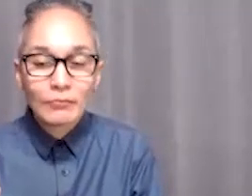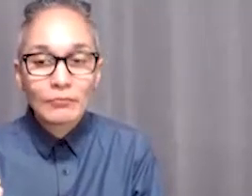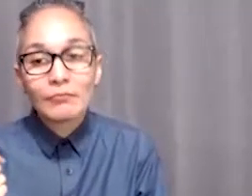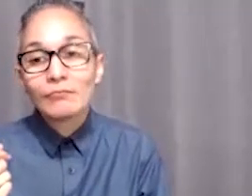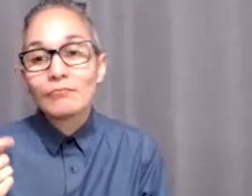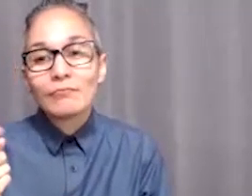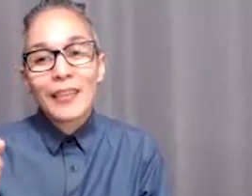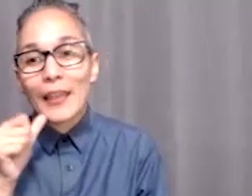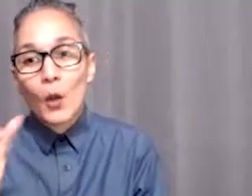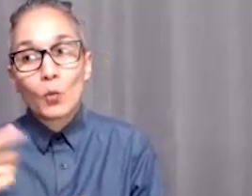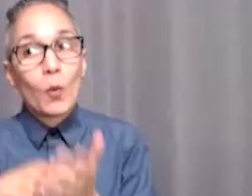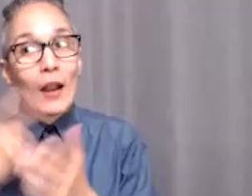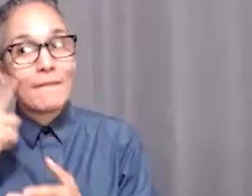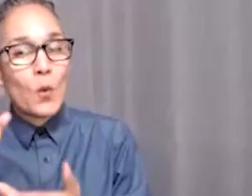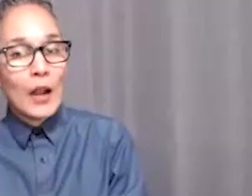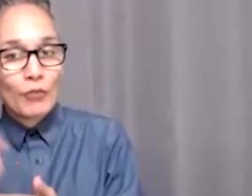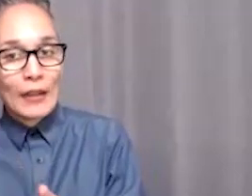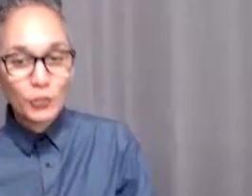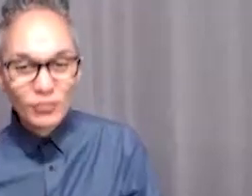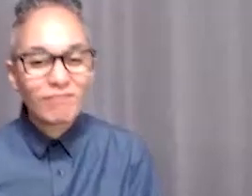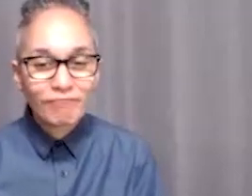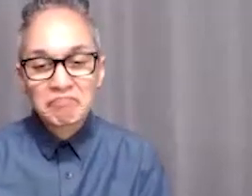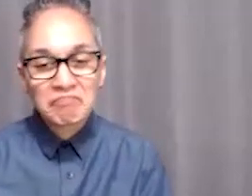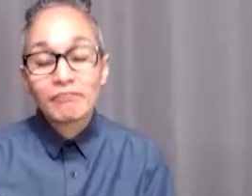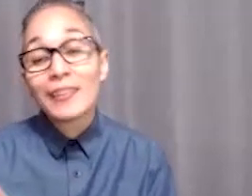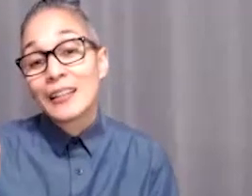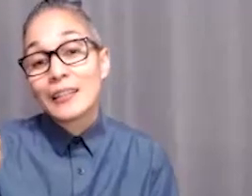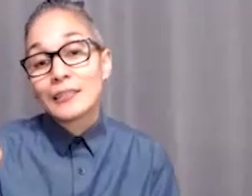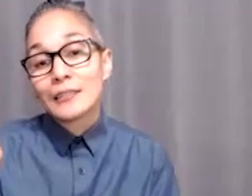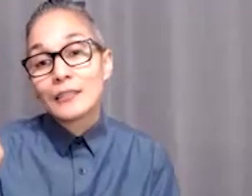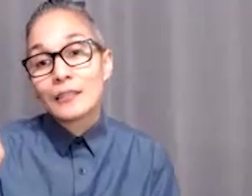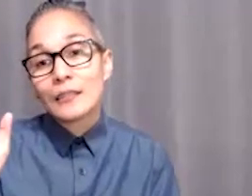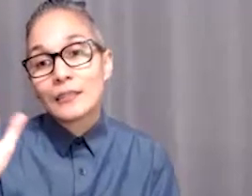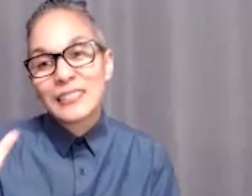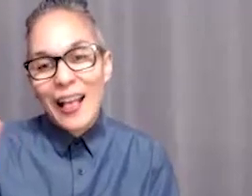So I hope that answers that question. And then, Sal, of course has the million dollar question,